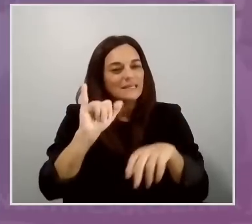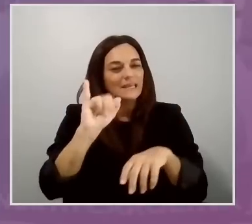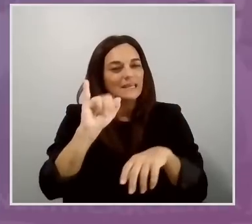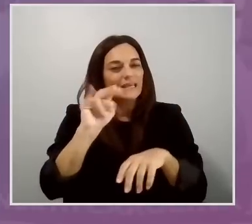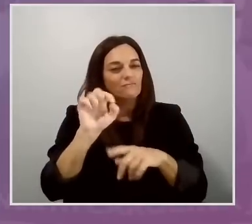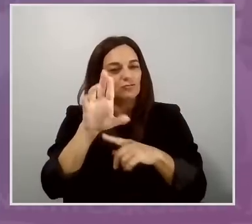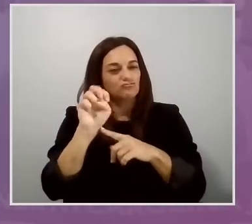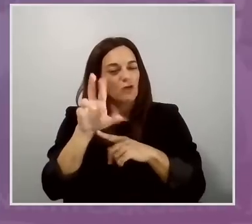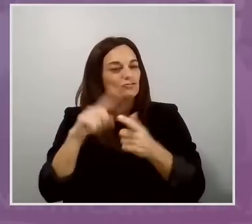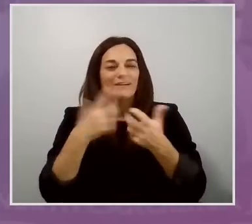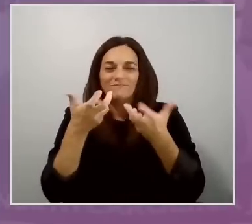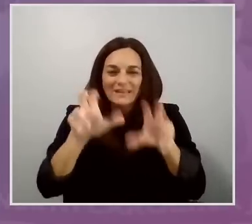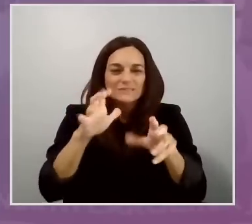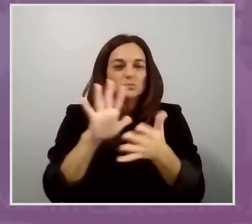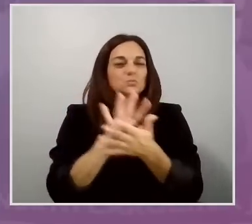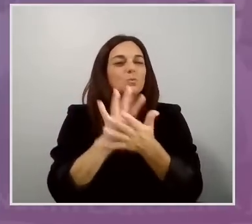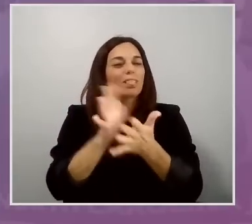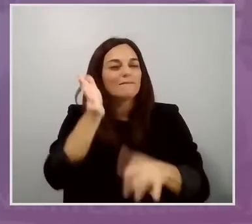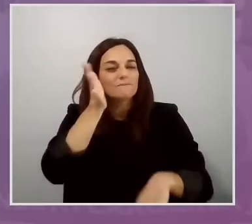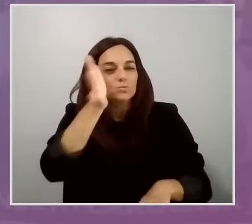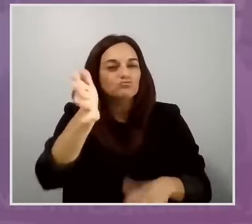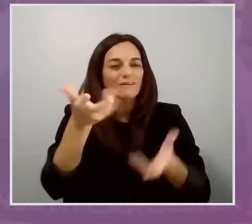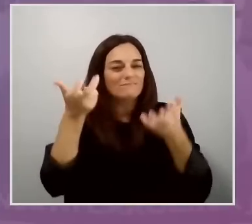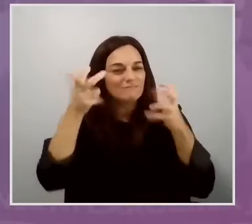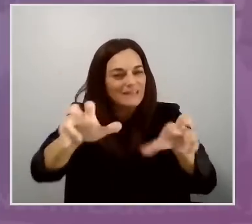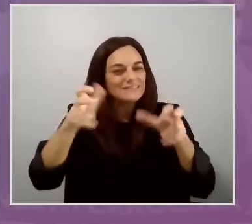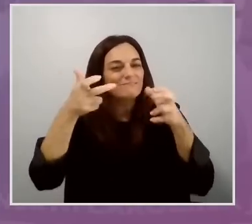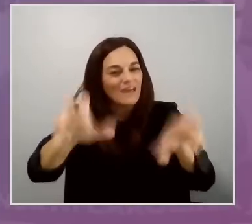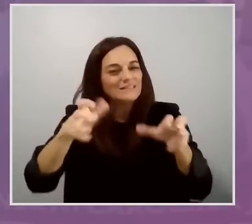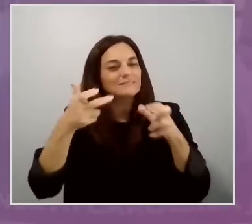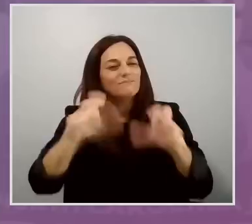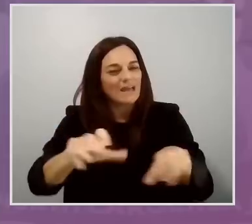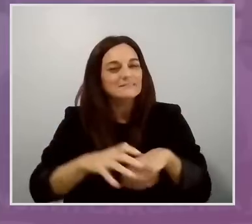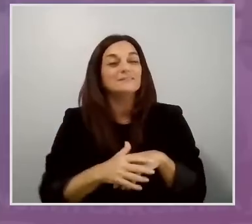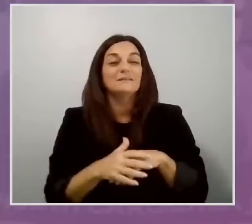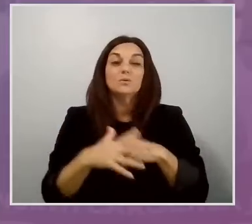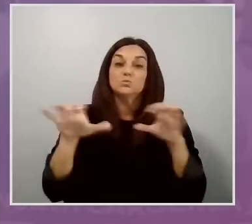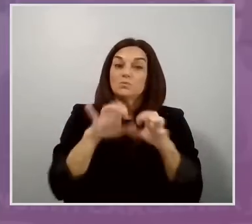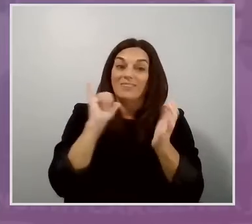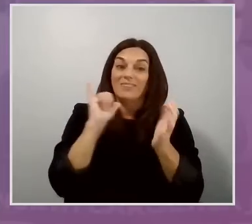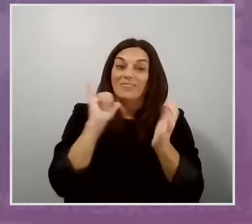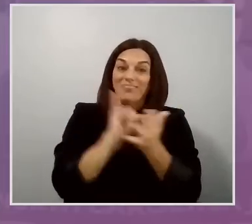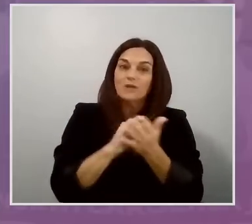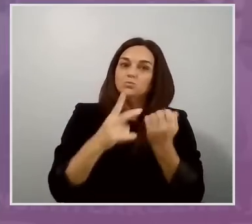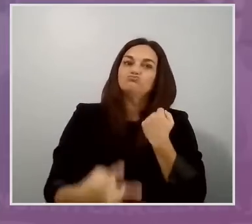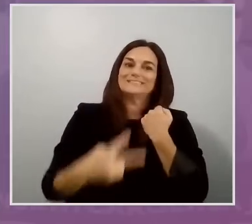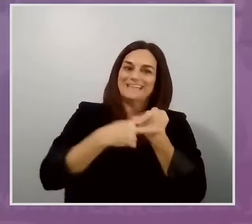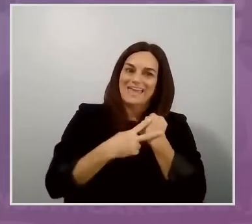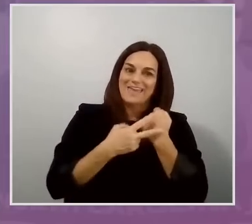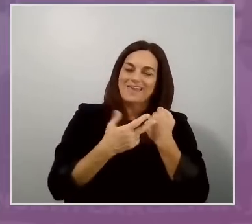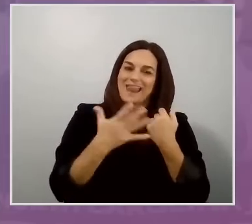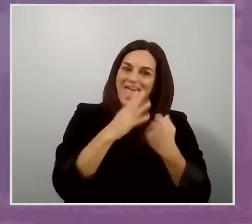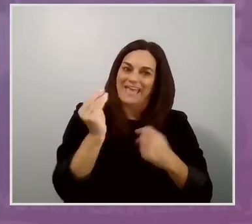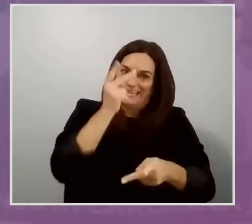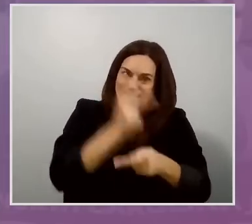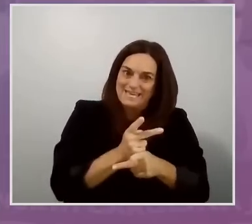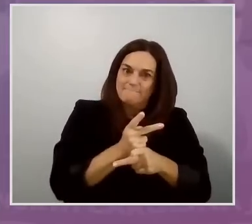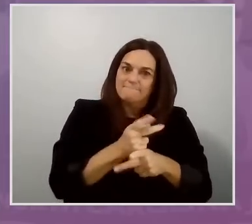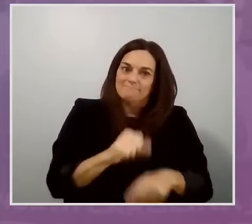AMERICAN FAMILIES. INVESTING IN INFRASTRUCTURE. INVESTING IN OUR SCHOOLS. INVESTING IN OUR FUTURE.